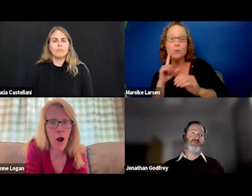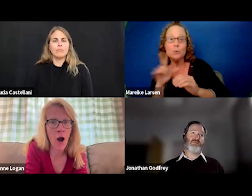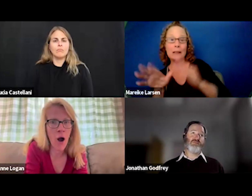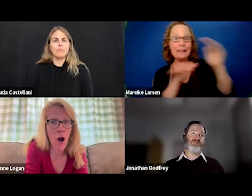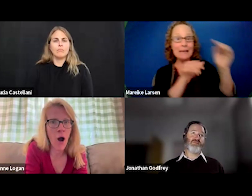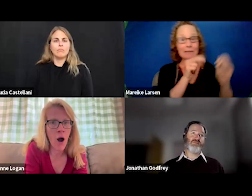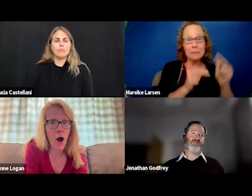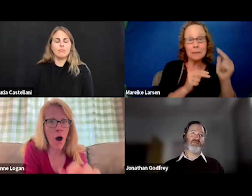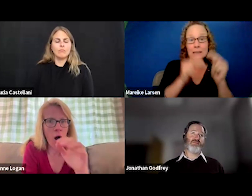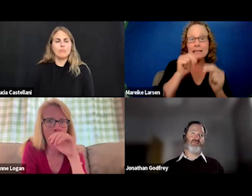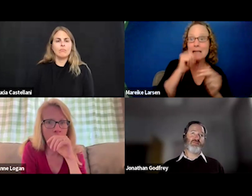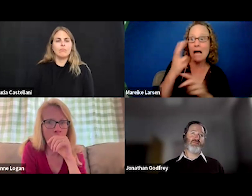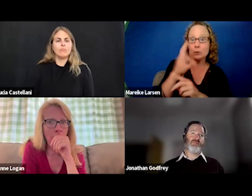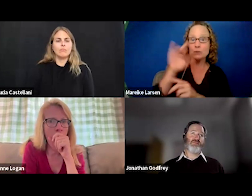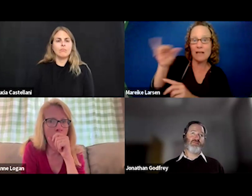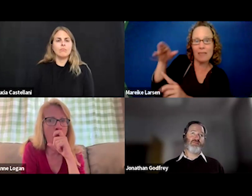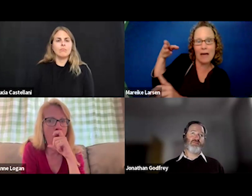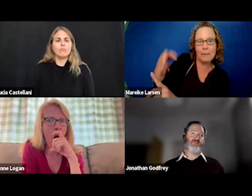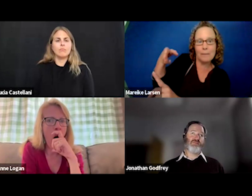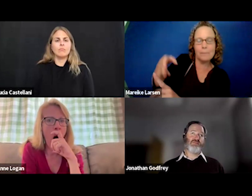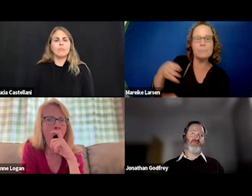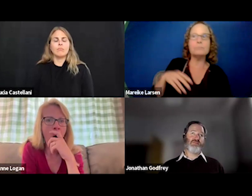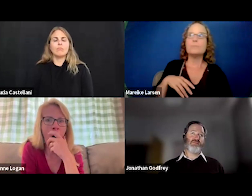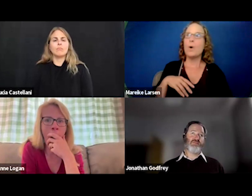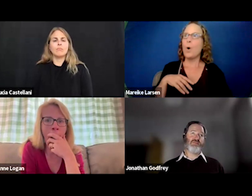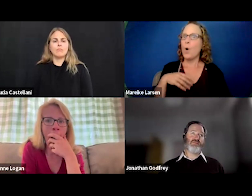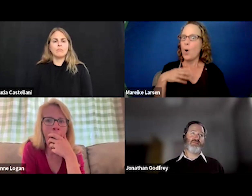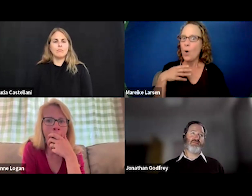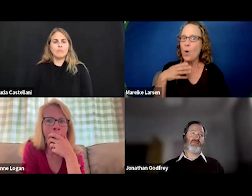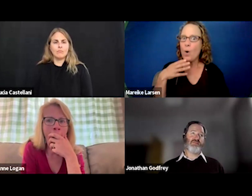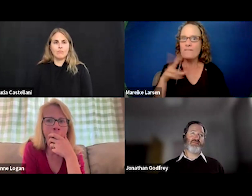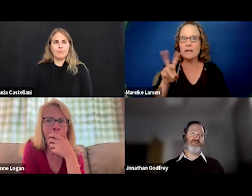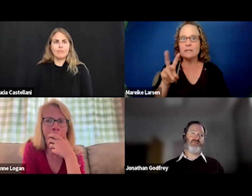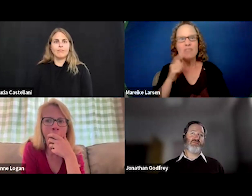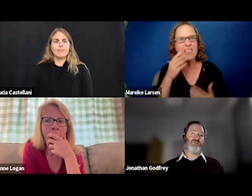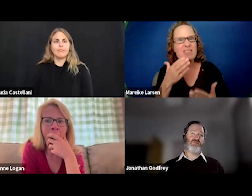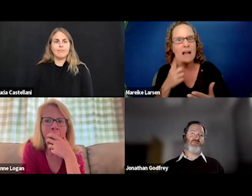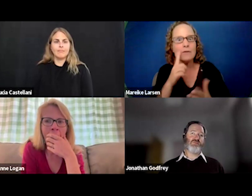Thank you for asking about infrastructure, first thing. I think it's a very important aspect